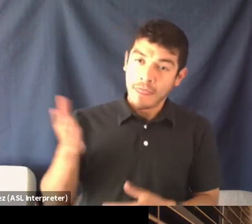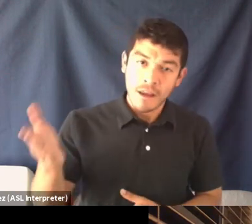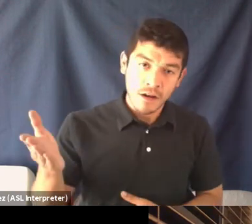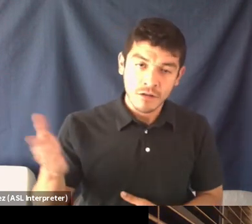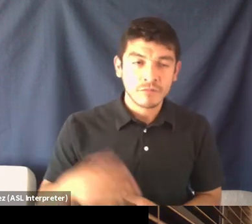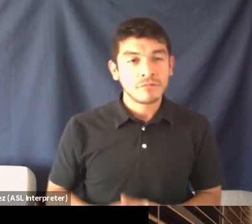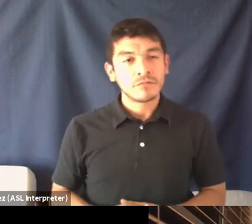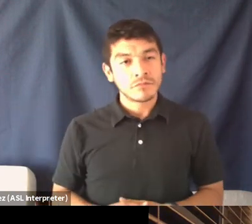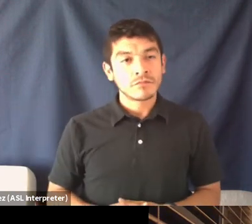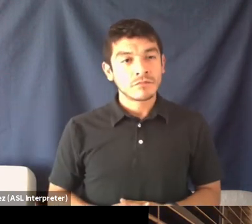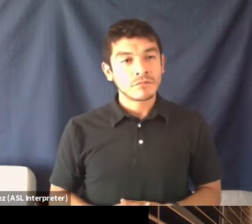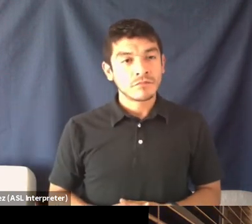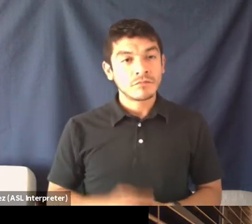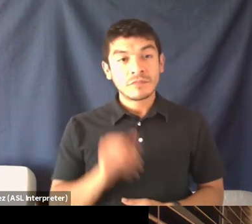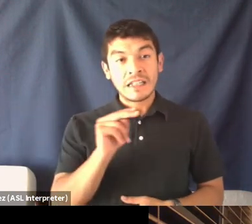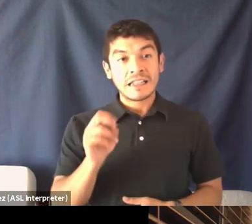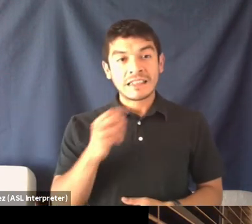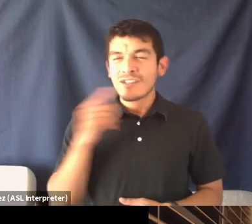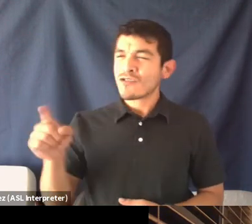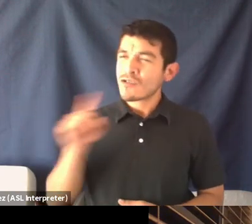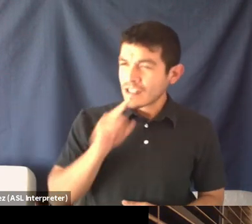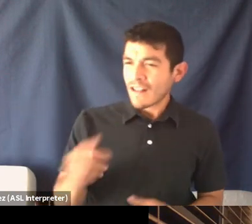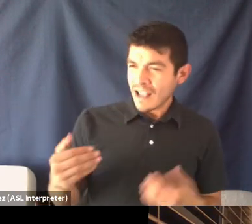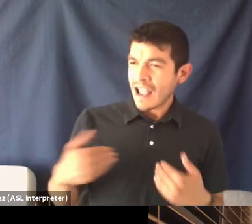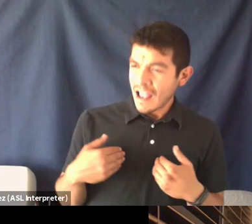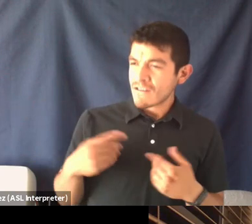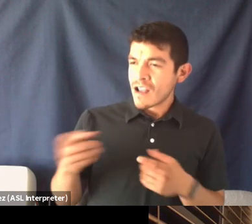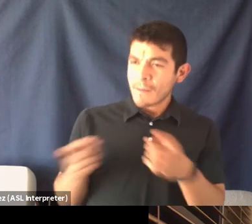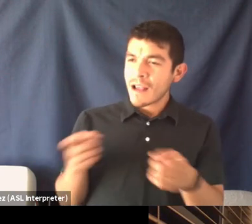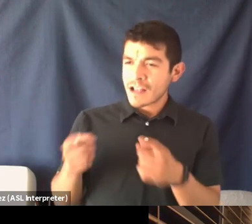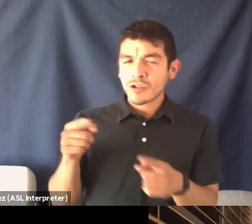You definitely have managed to take a situation